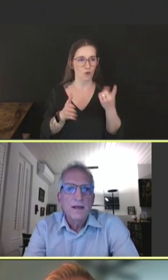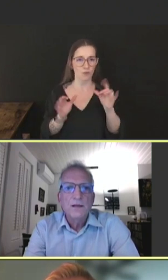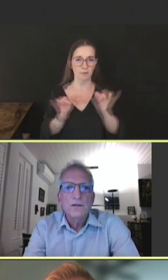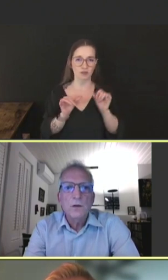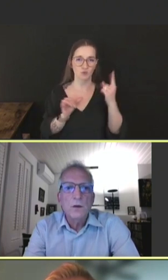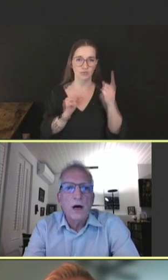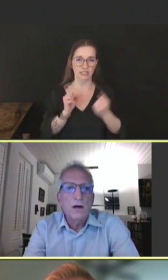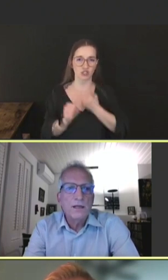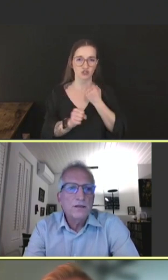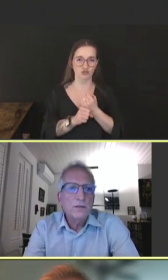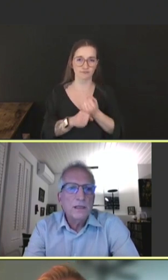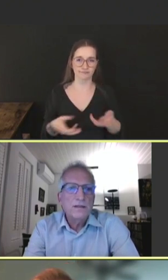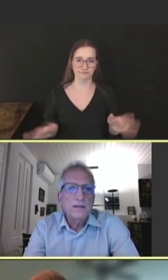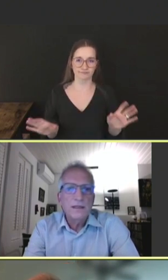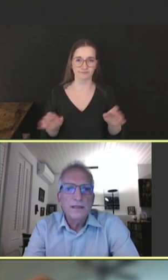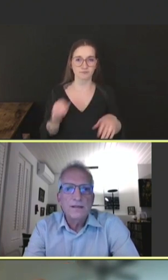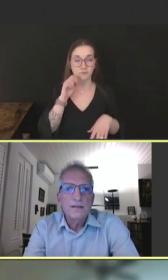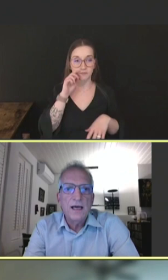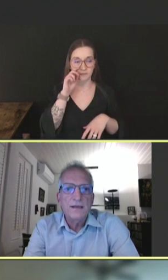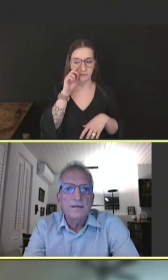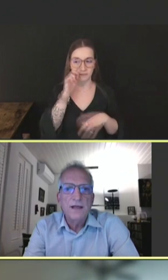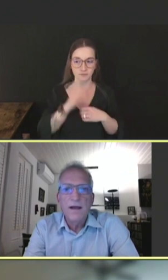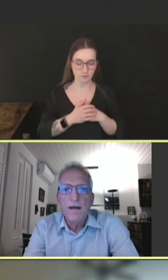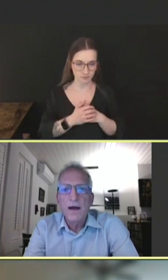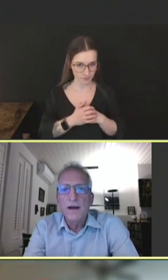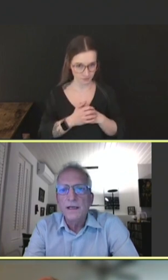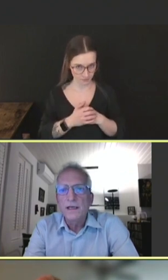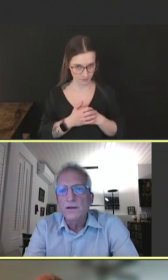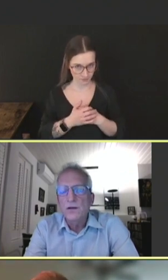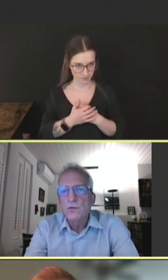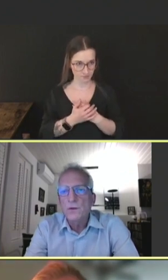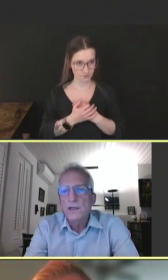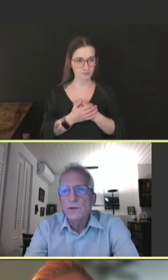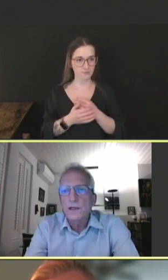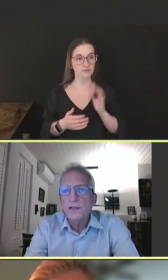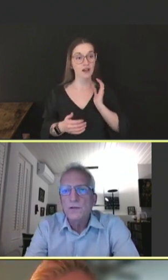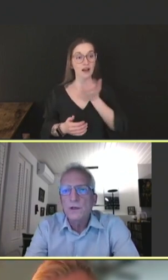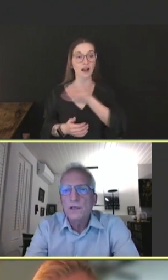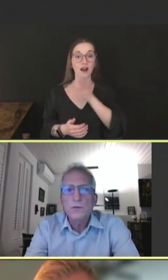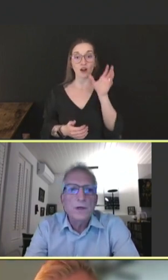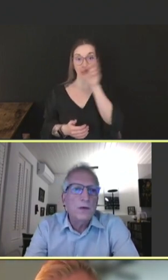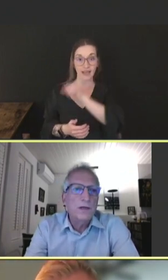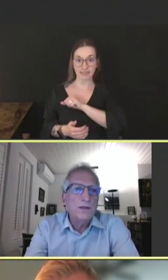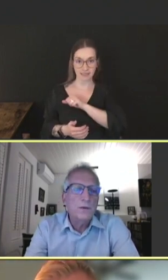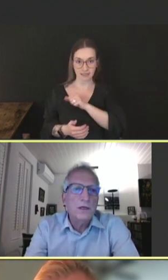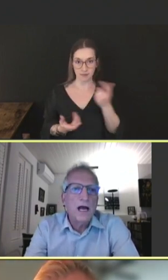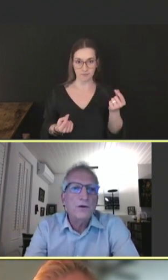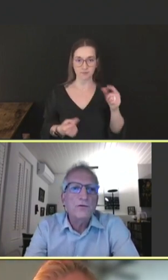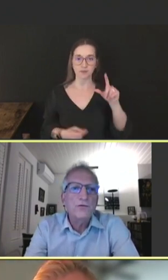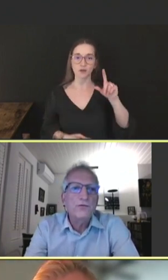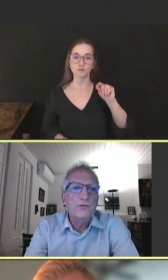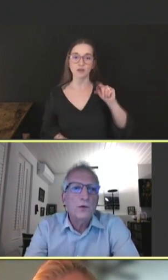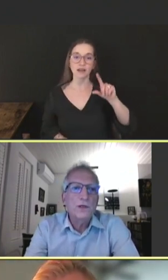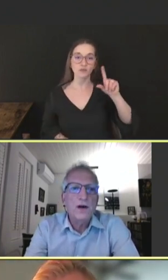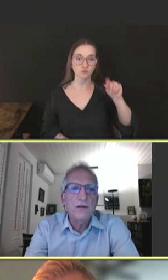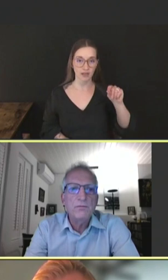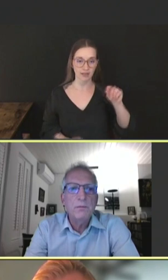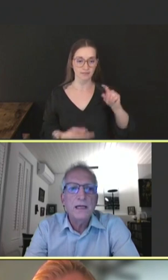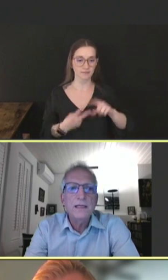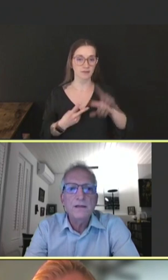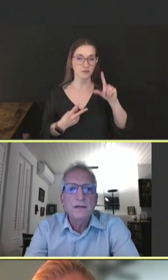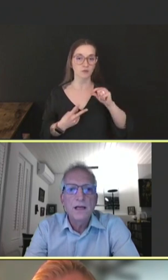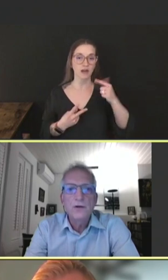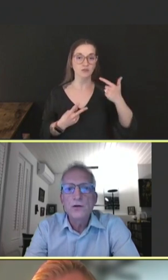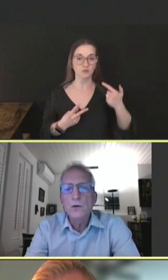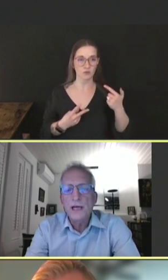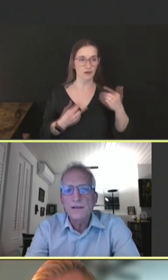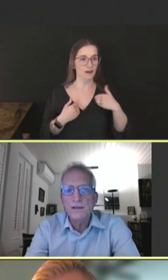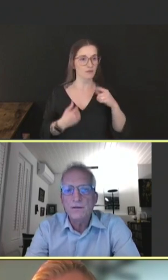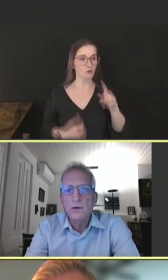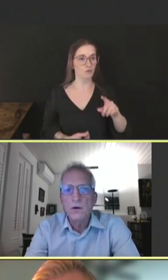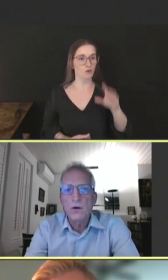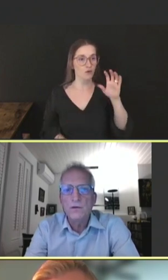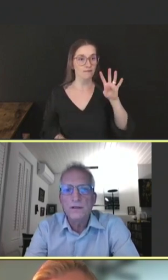So, our estimate is that, in 2020 and 2021, there were 145 million new cases of Long-COVID